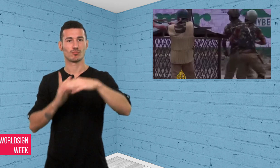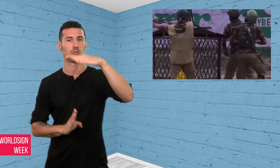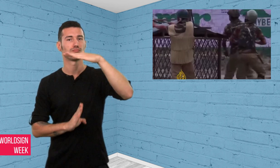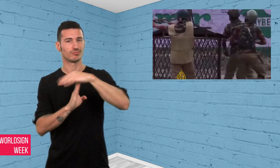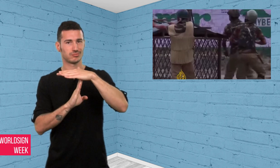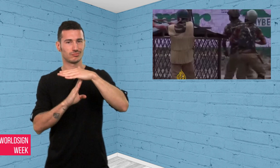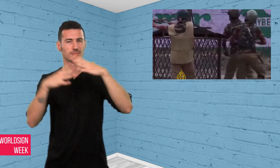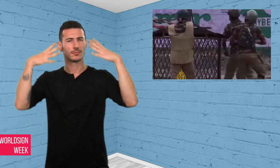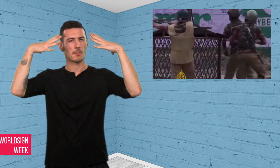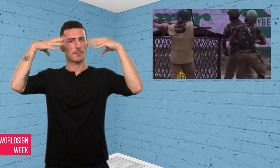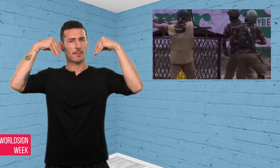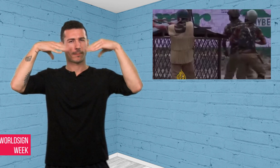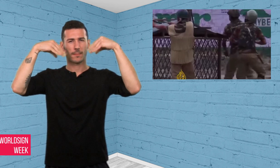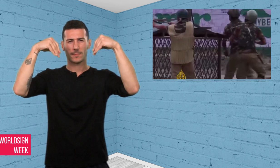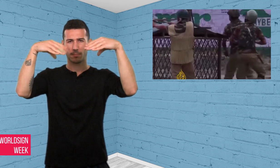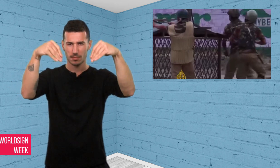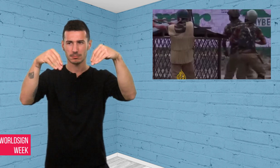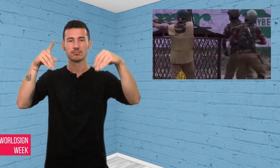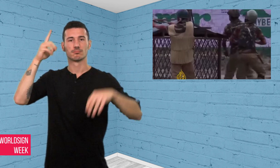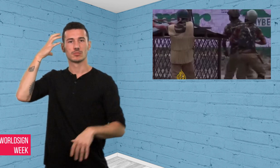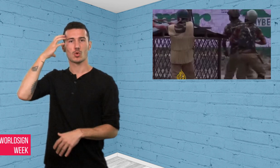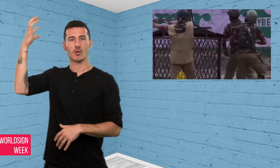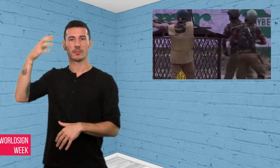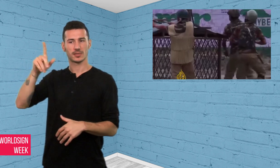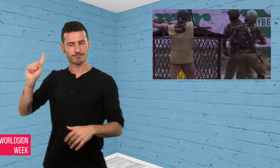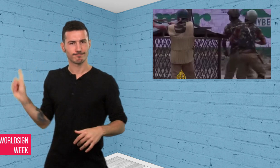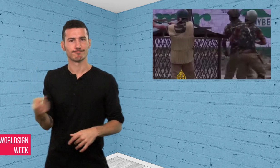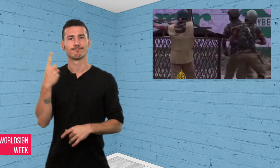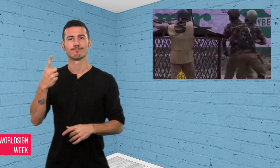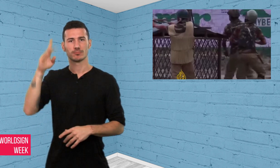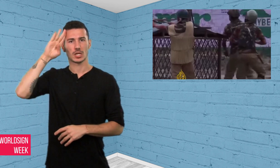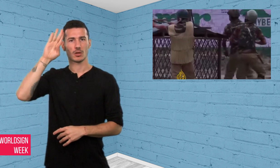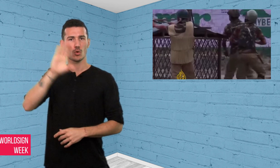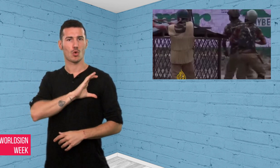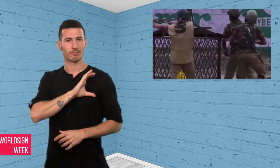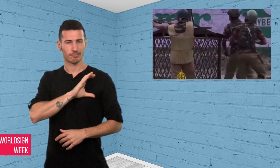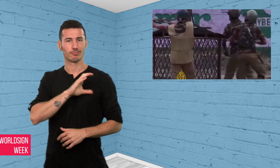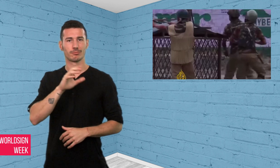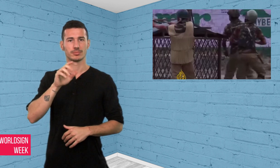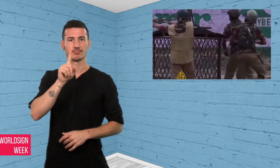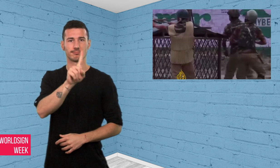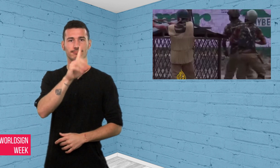violent clashes between Indian troops and separatists.